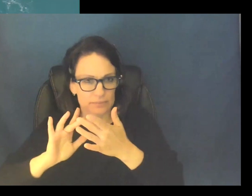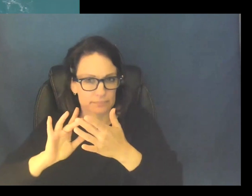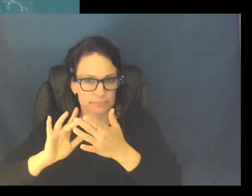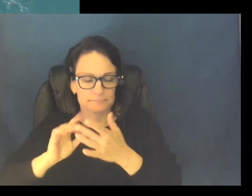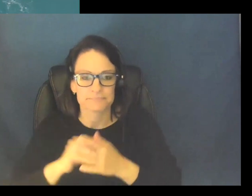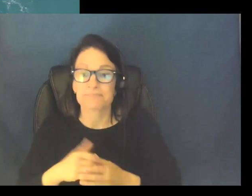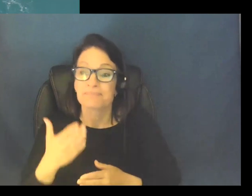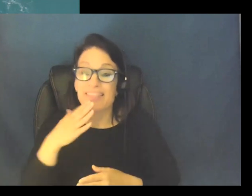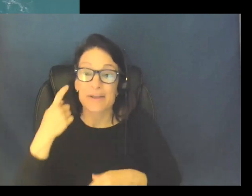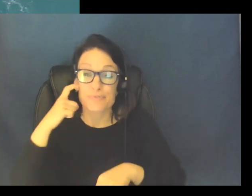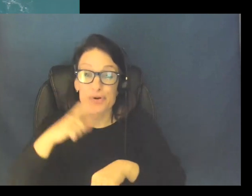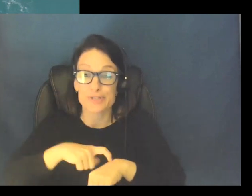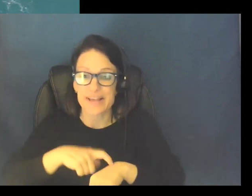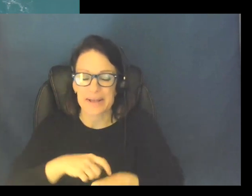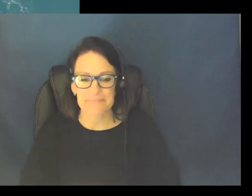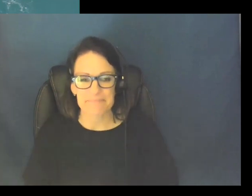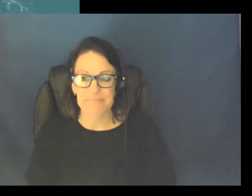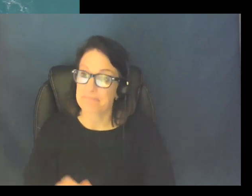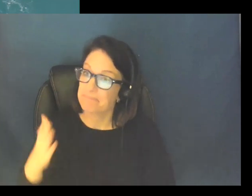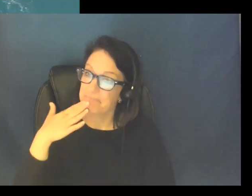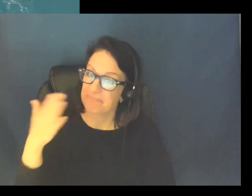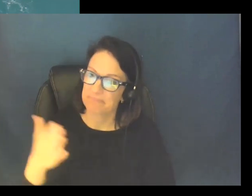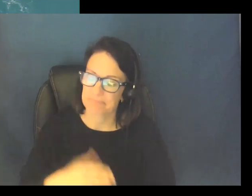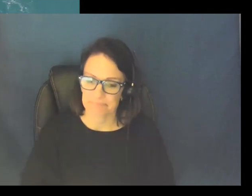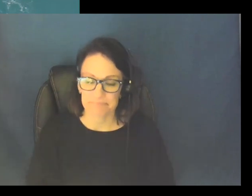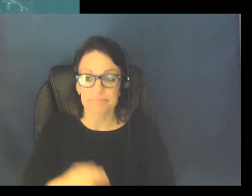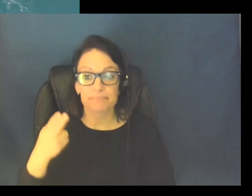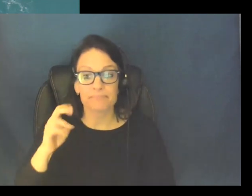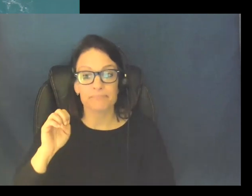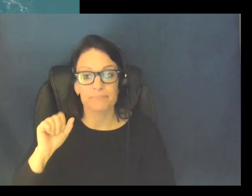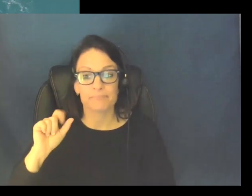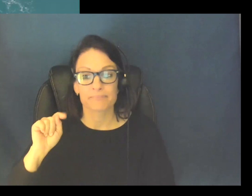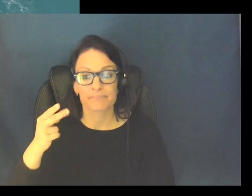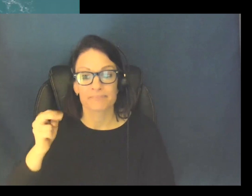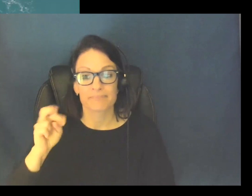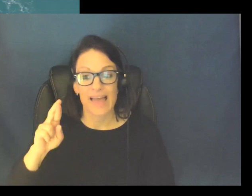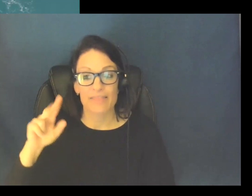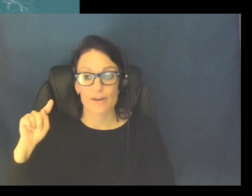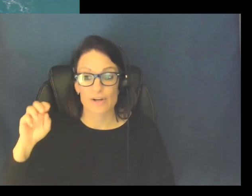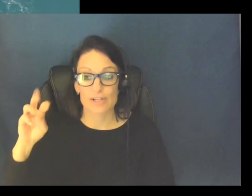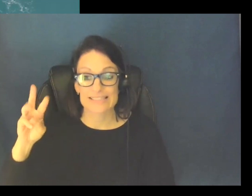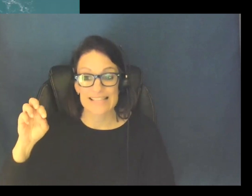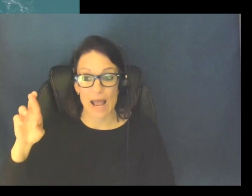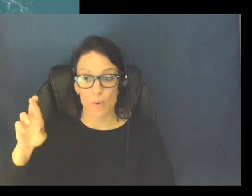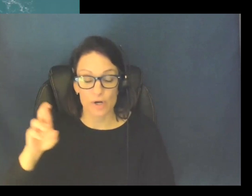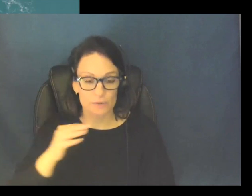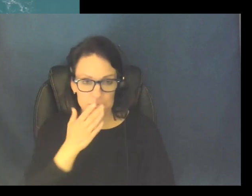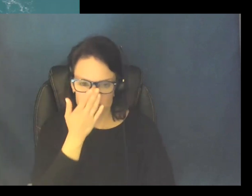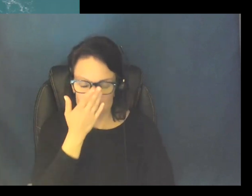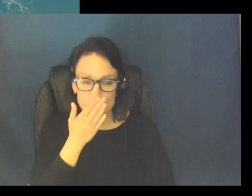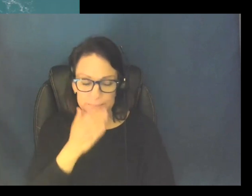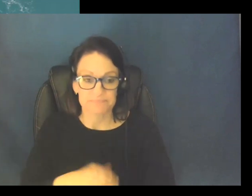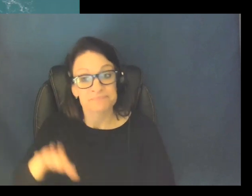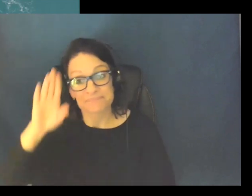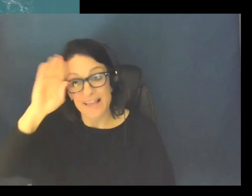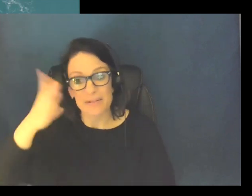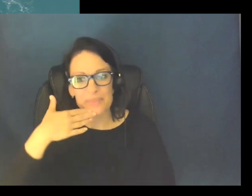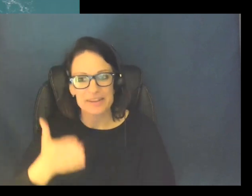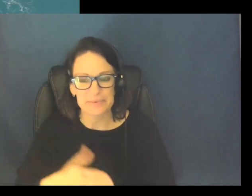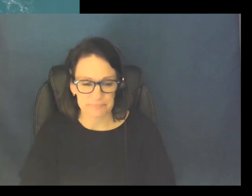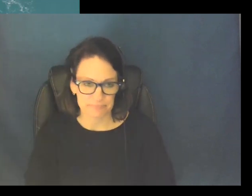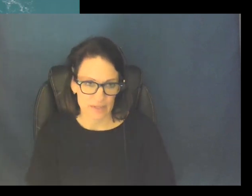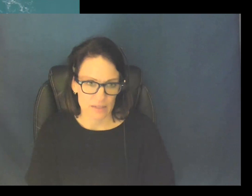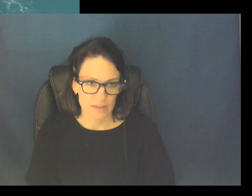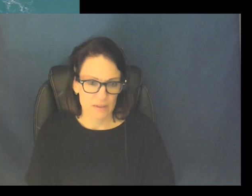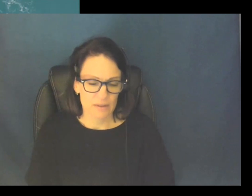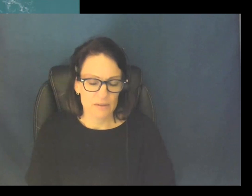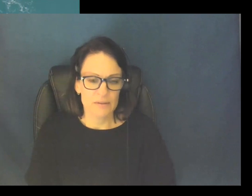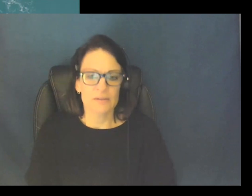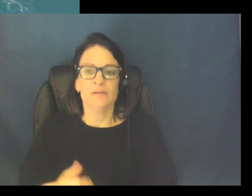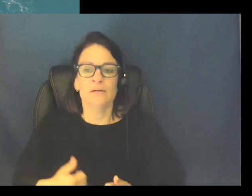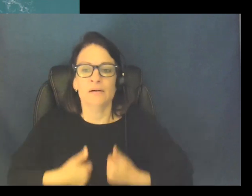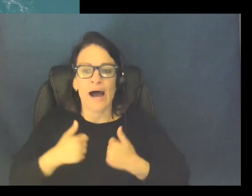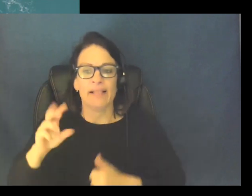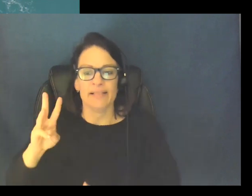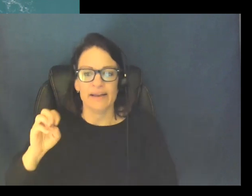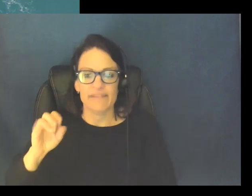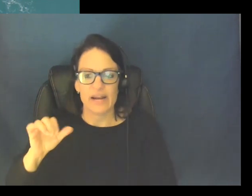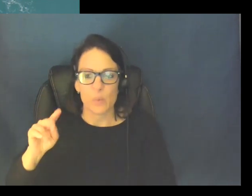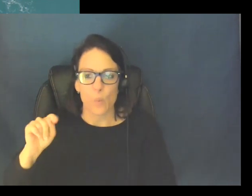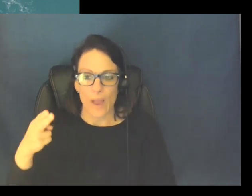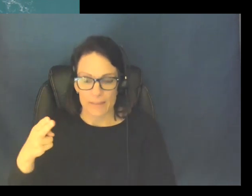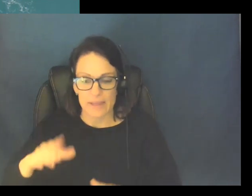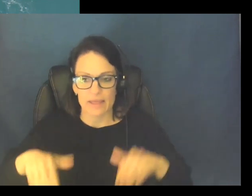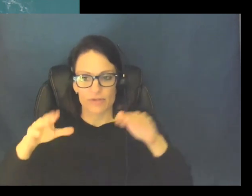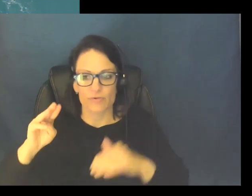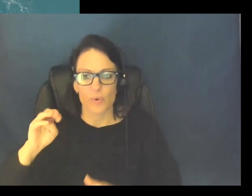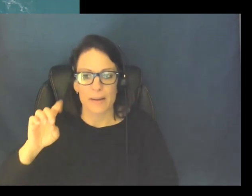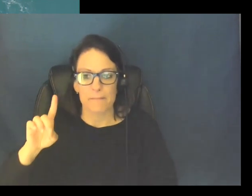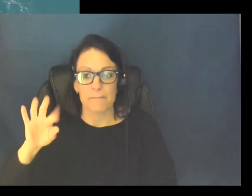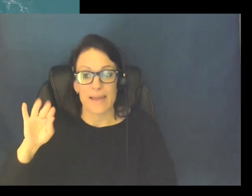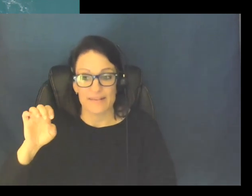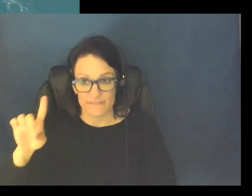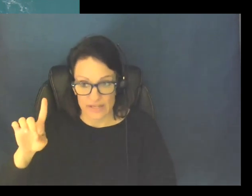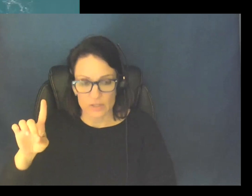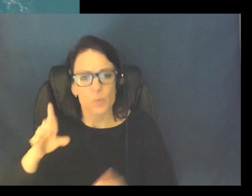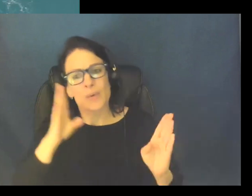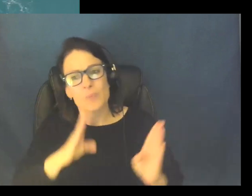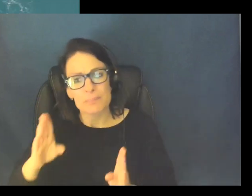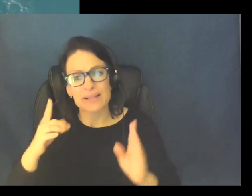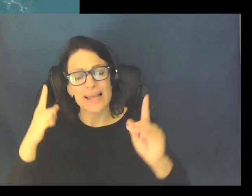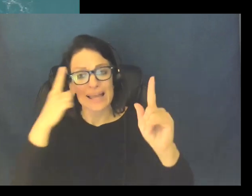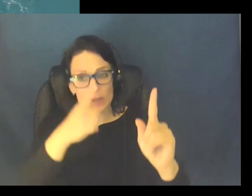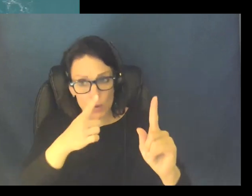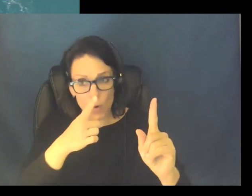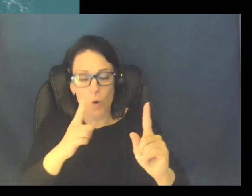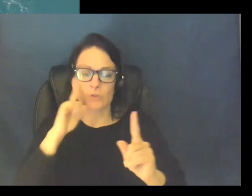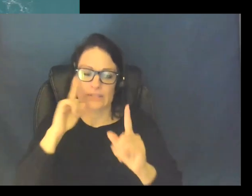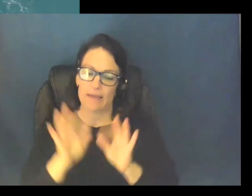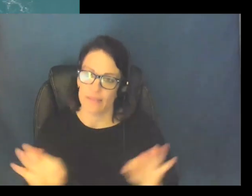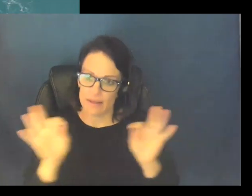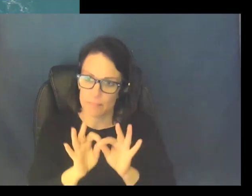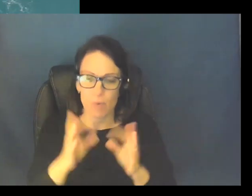Not only is fish stocking of this sort funded by taxpayer dollars, taxpayers ultimately pay for efforts to reduce and clean up the effects of nutrient loading in the form of government FINDed grant programs to non-profits like ours, which work on issues of river pollution and maintaining healthy ecosystems.